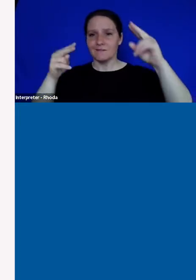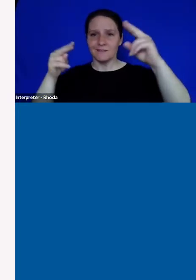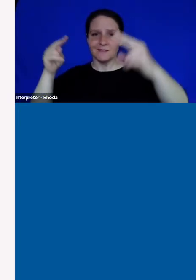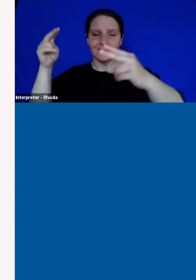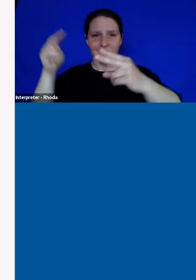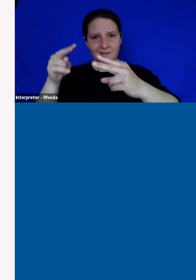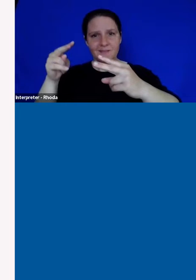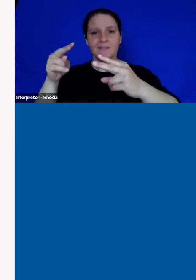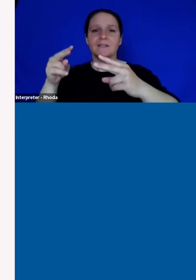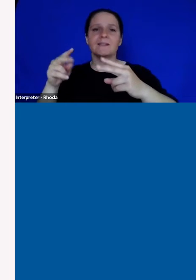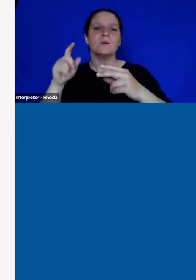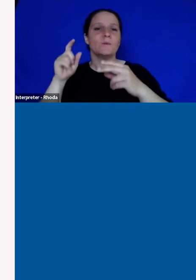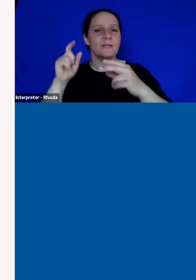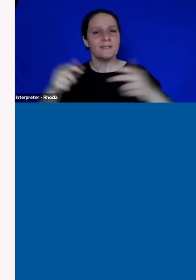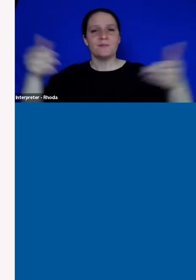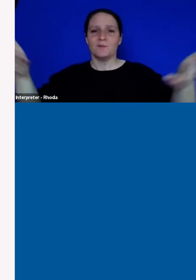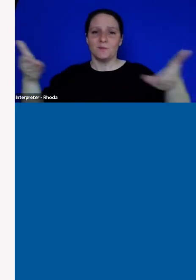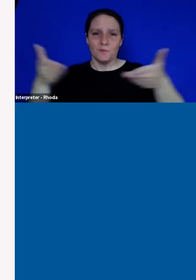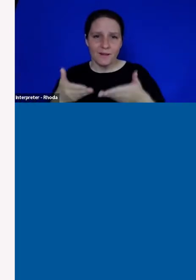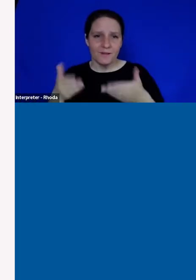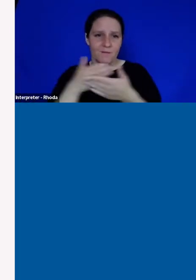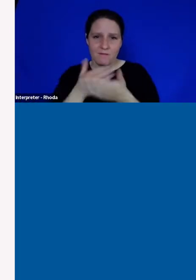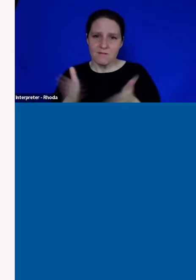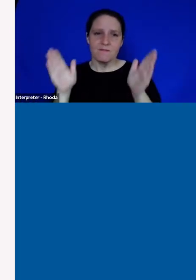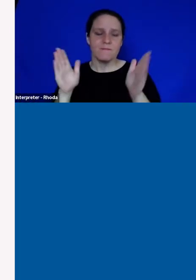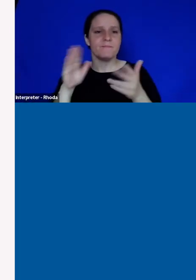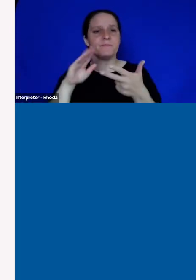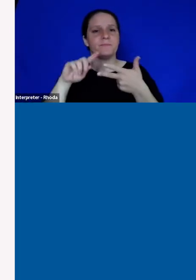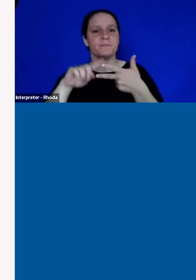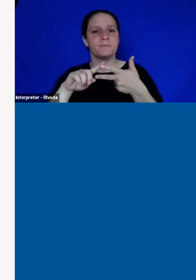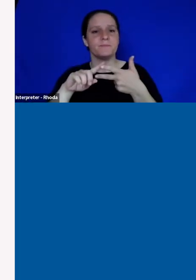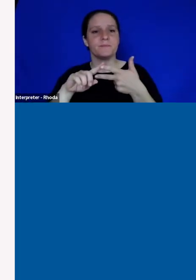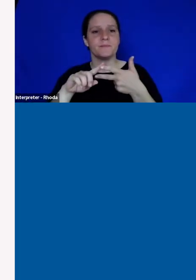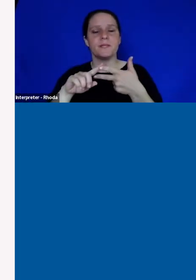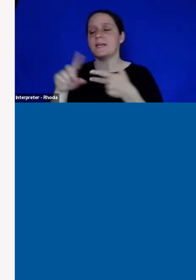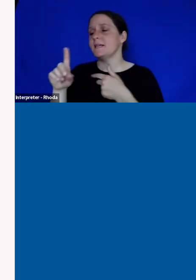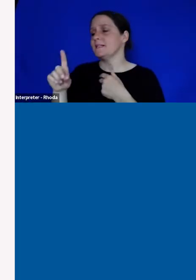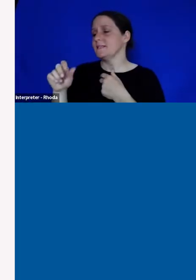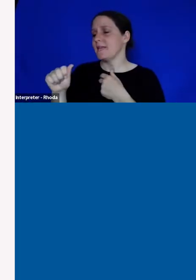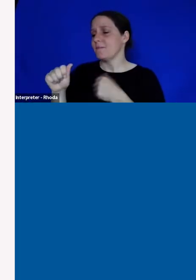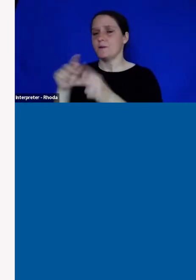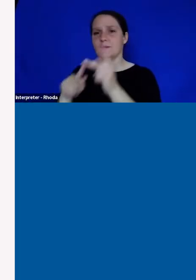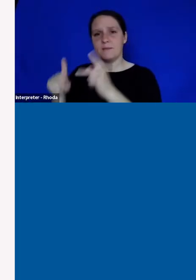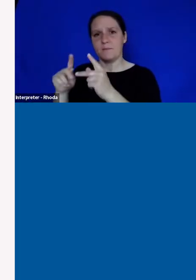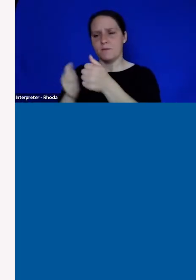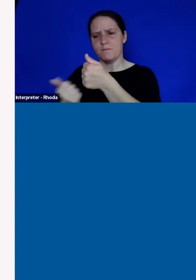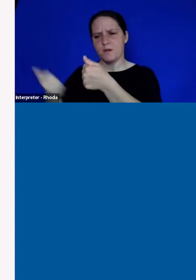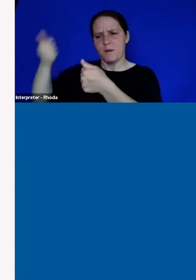and intersecting identities. Number two, put disabled people above compliance. No amount of certificates